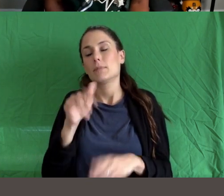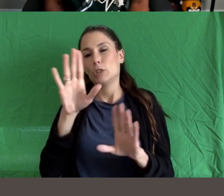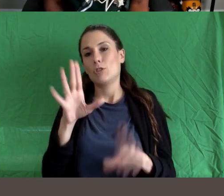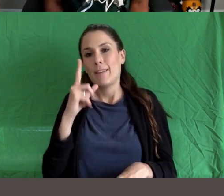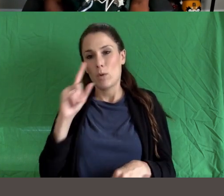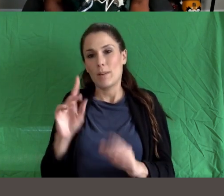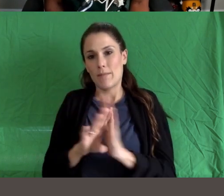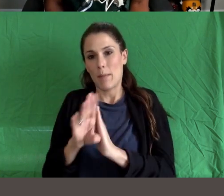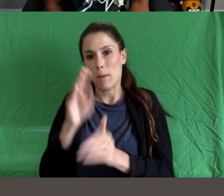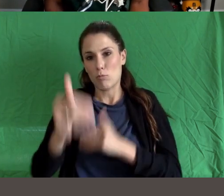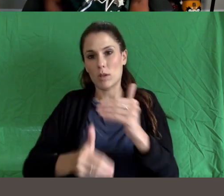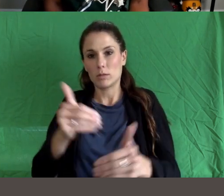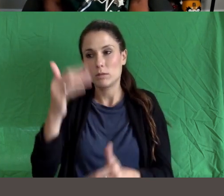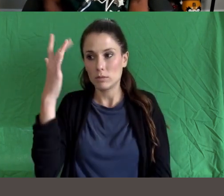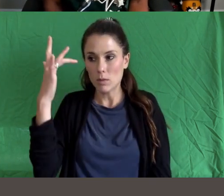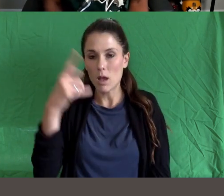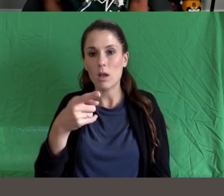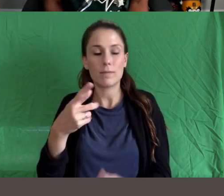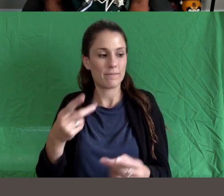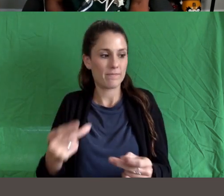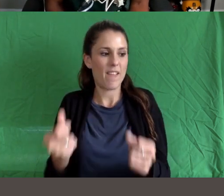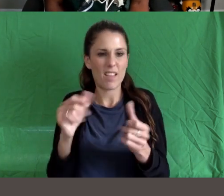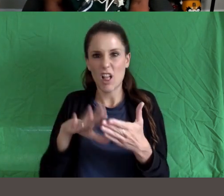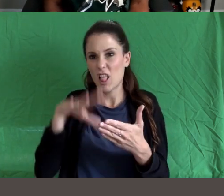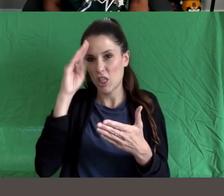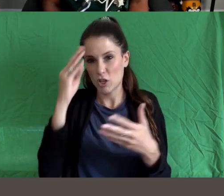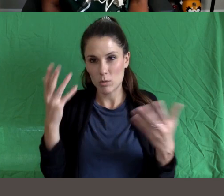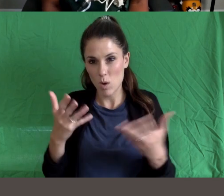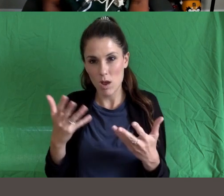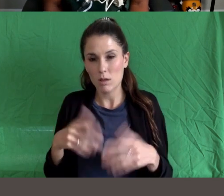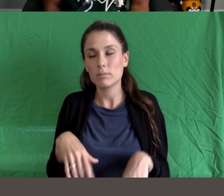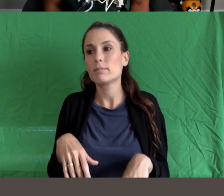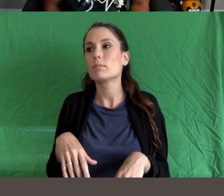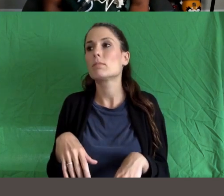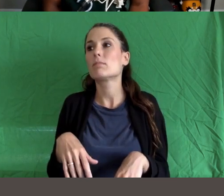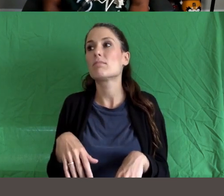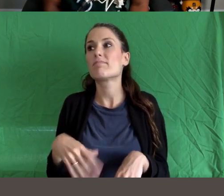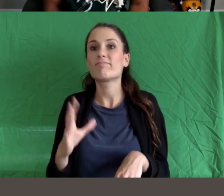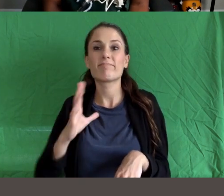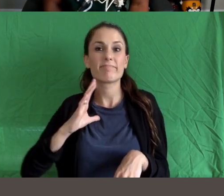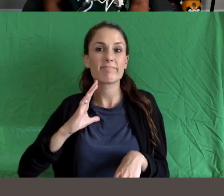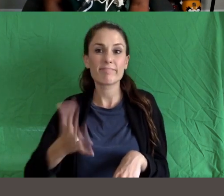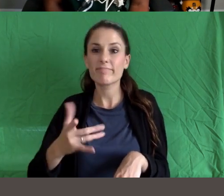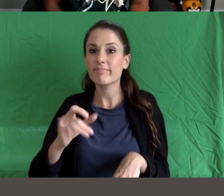in the development process because you quickly learn that there's nothing wrong with going back